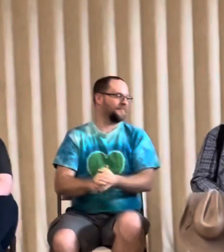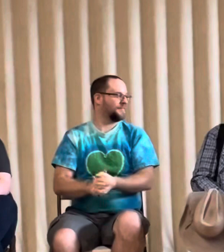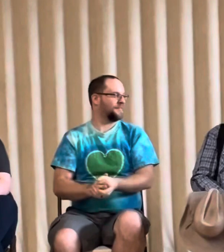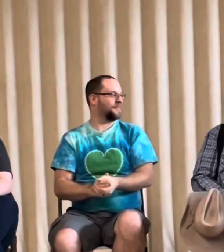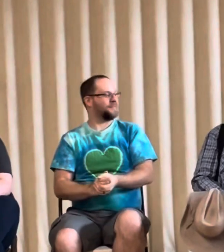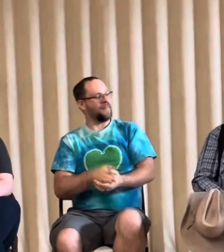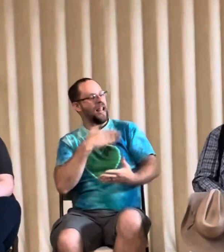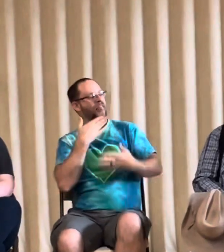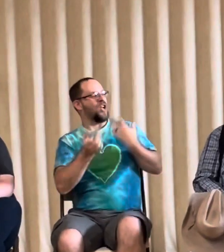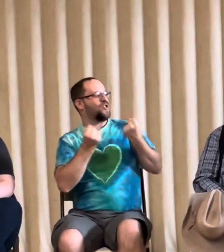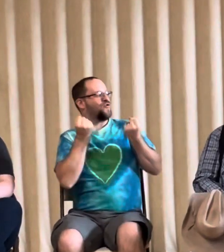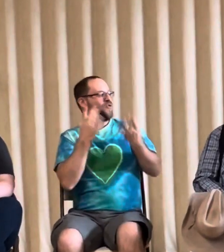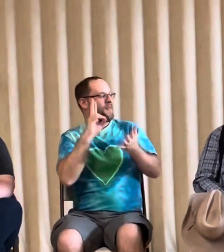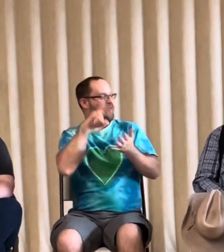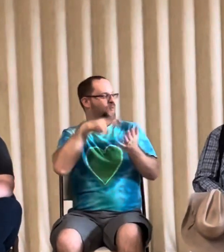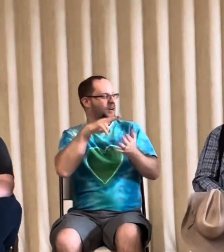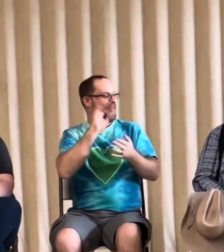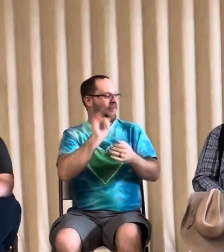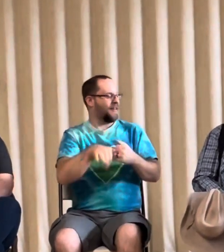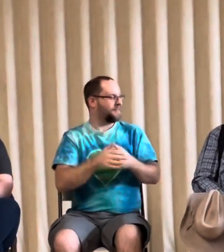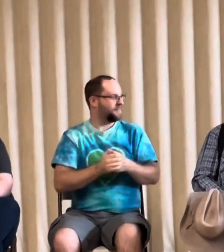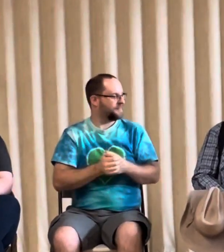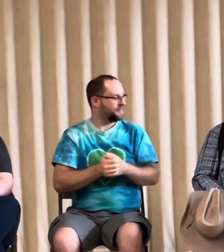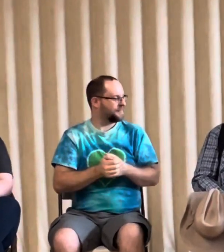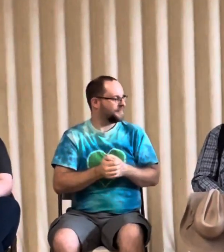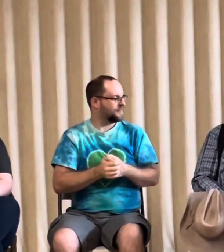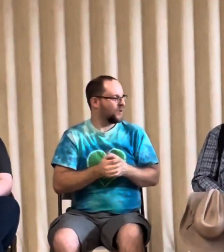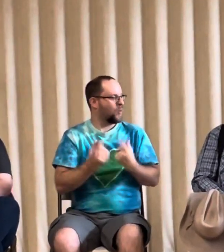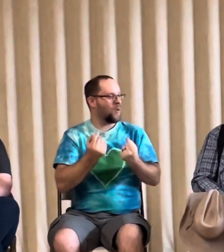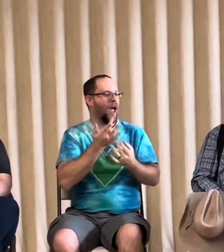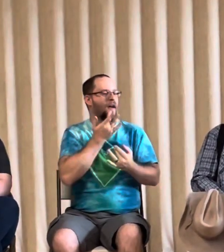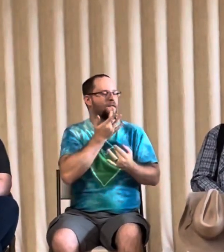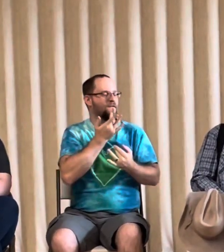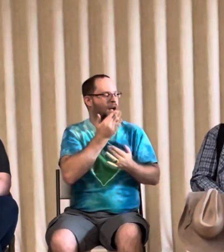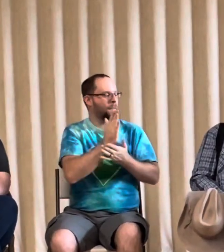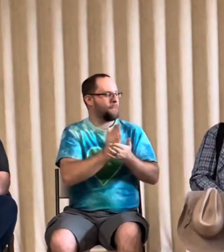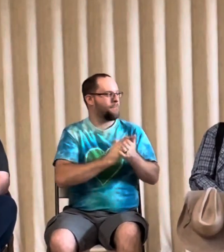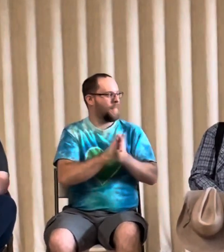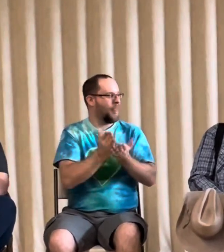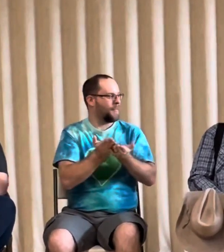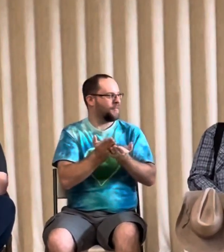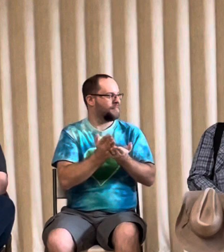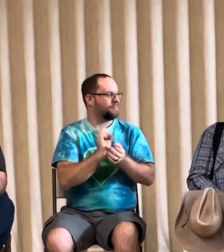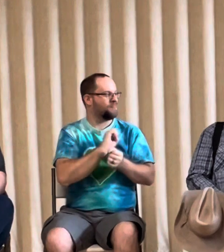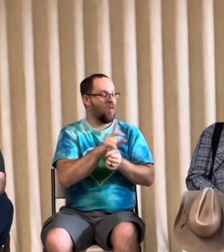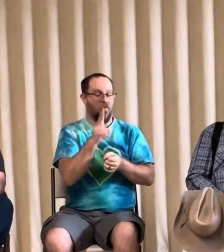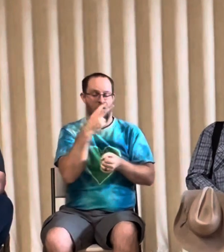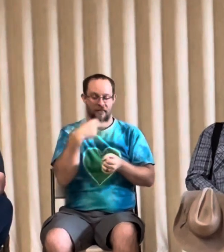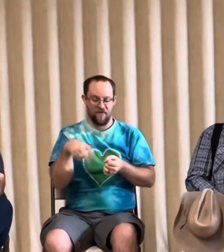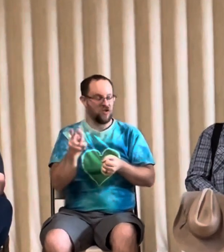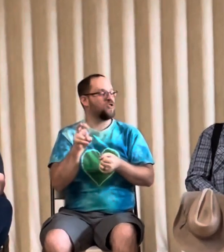Thank you so much for reading that book, Mr. Buster. What was your favorite part of the book? BUSTER: All the adventures they went on together.